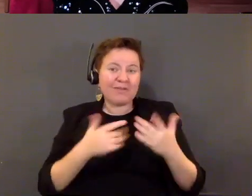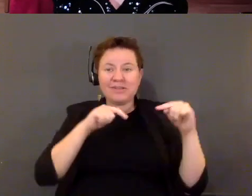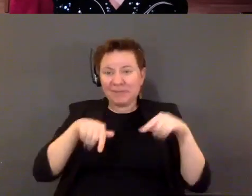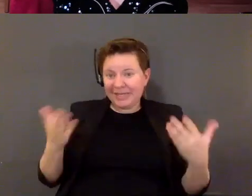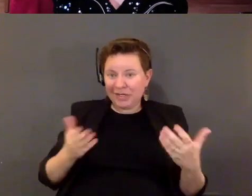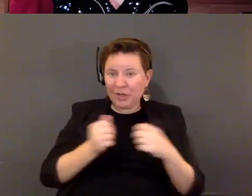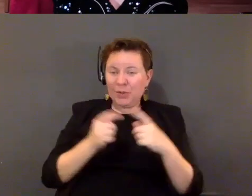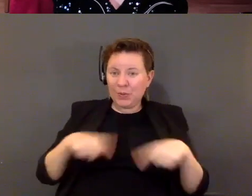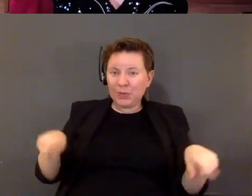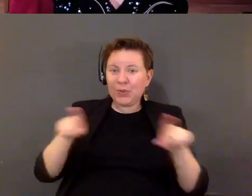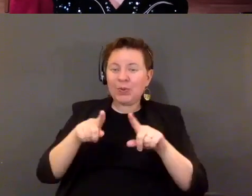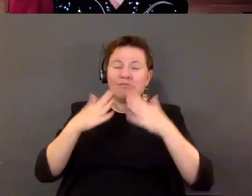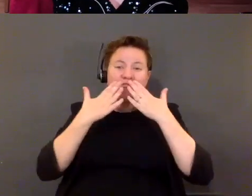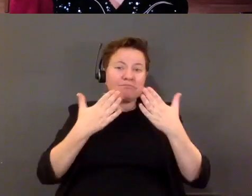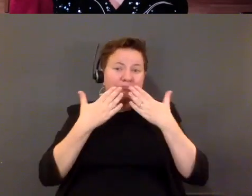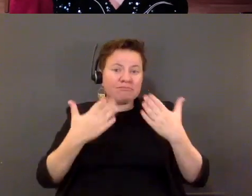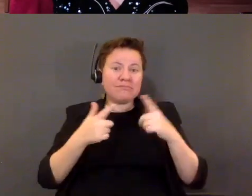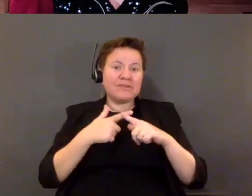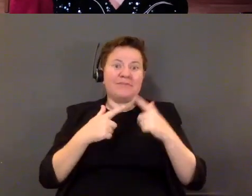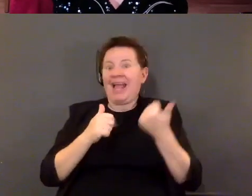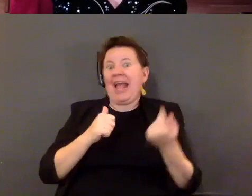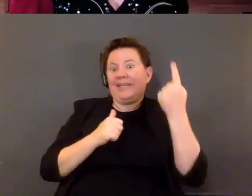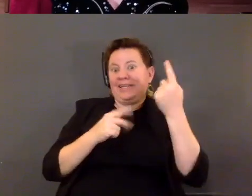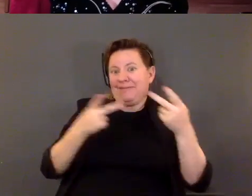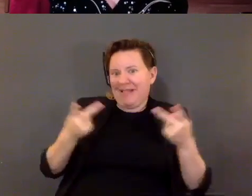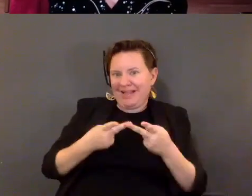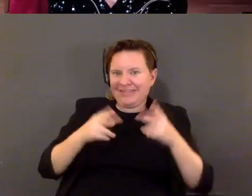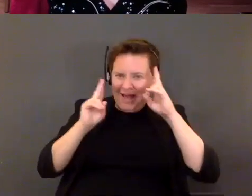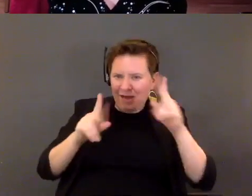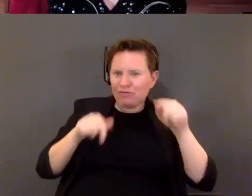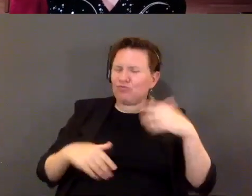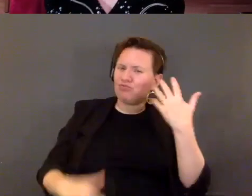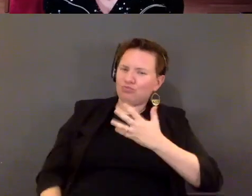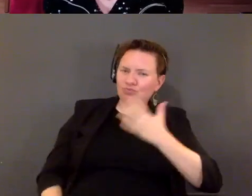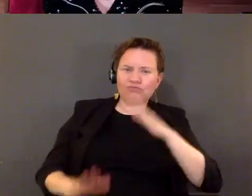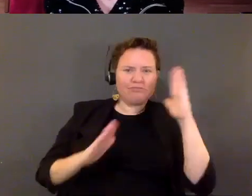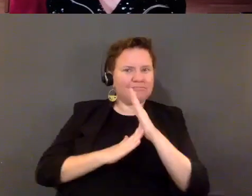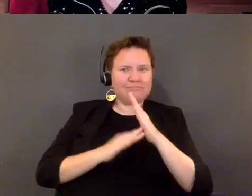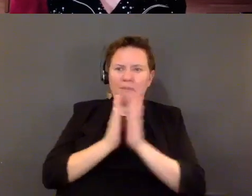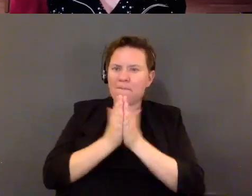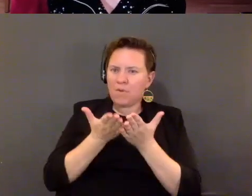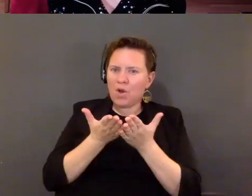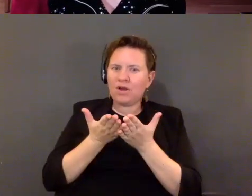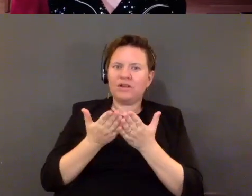i am grateful to be anywhere honoring this incredible book. It is a triumph